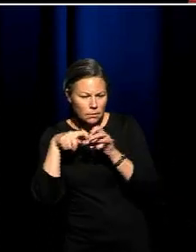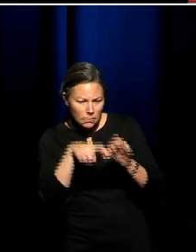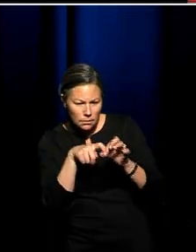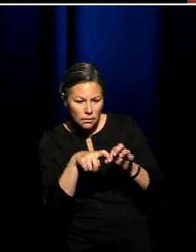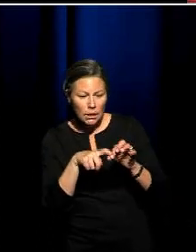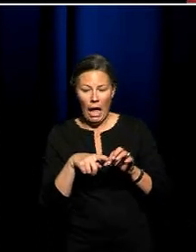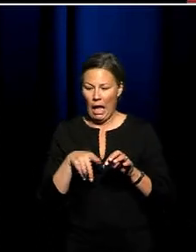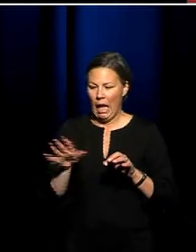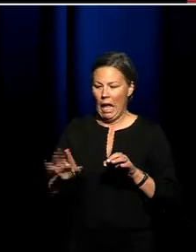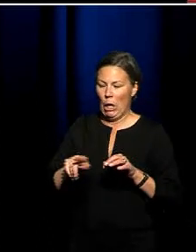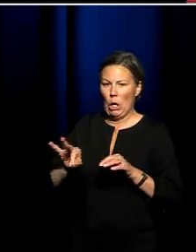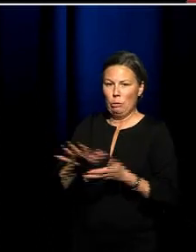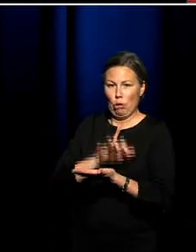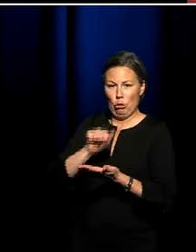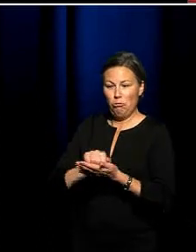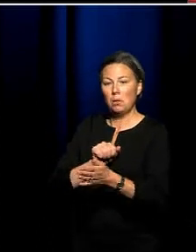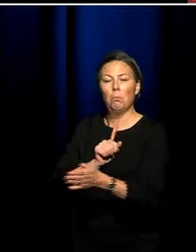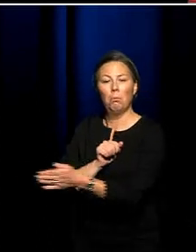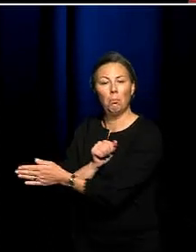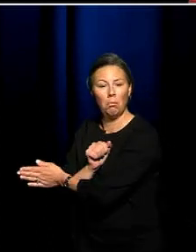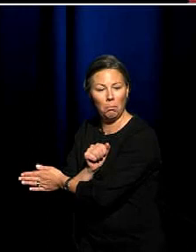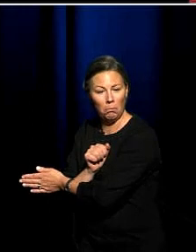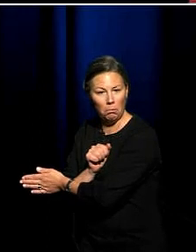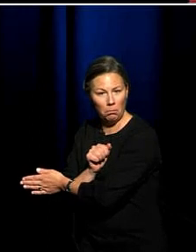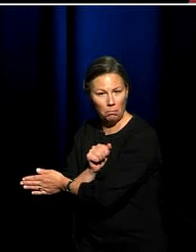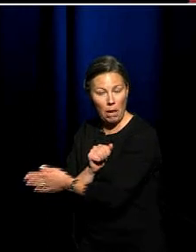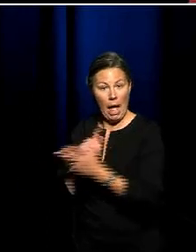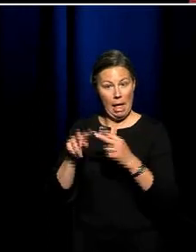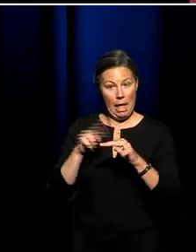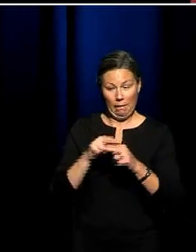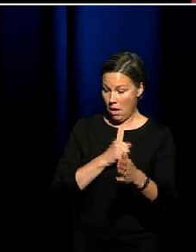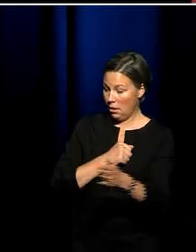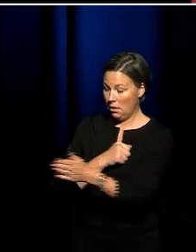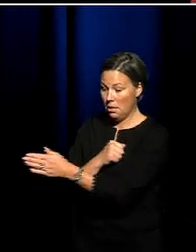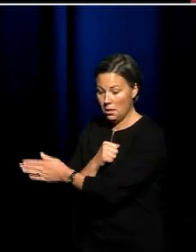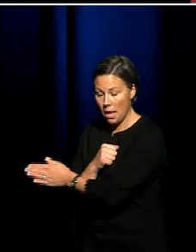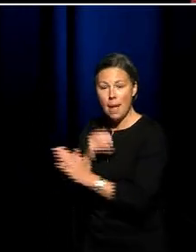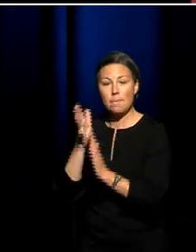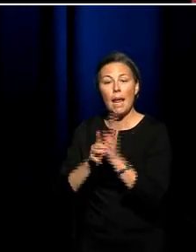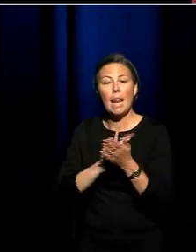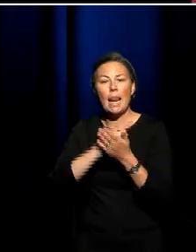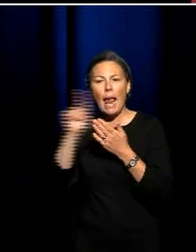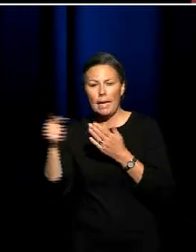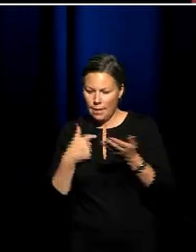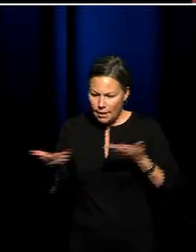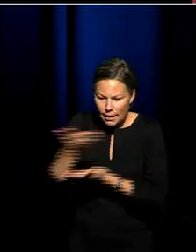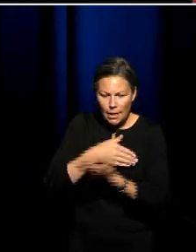will not authorise a Commissioner to participate in a public hearing if that Commissioner's participation would give rise to a reasonable perception of a